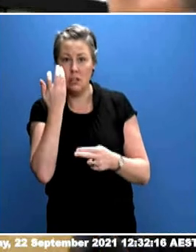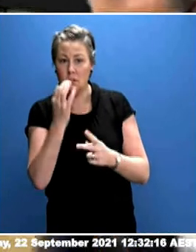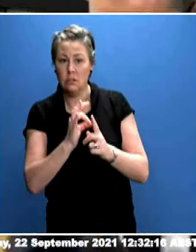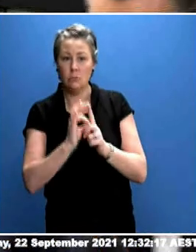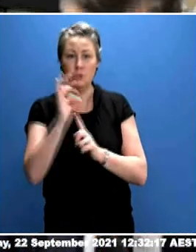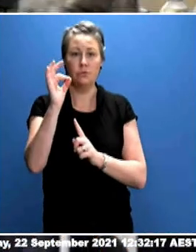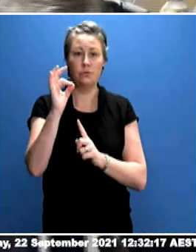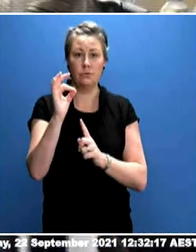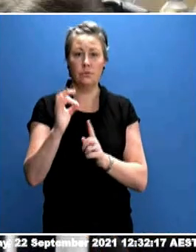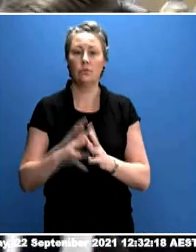addressed in your evidence?